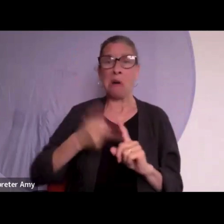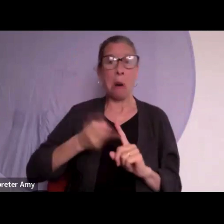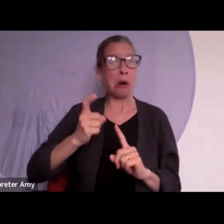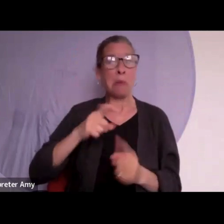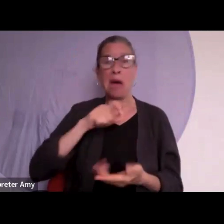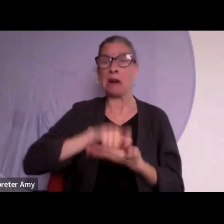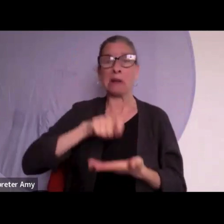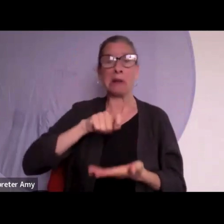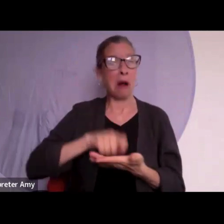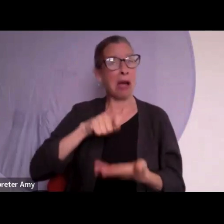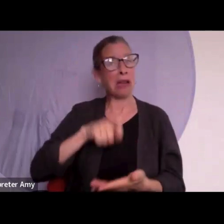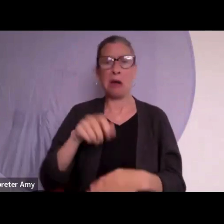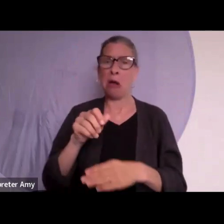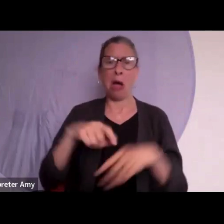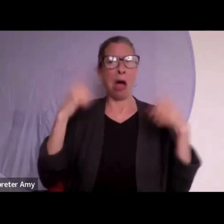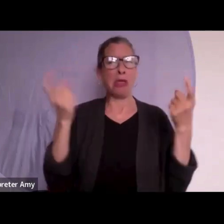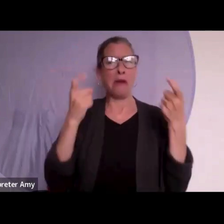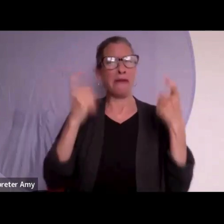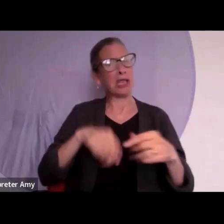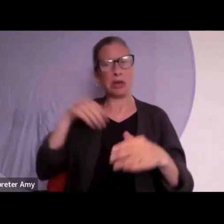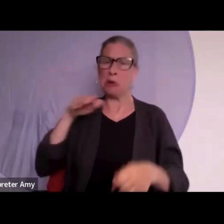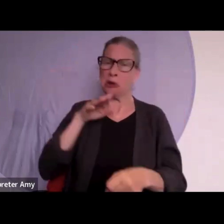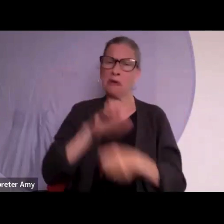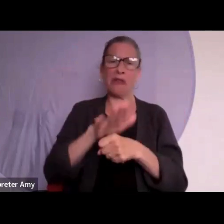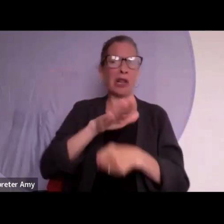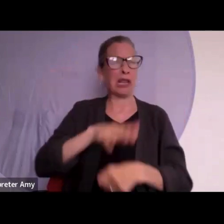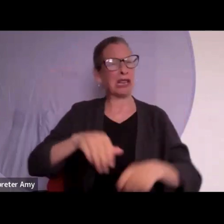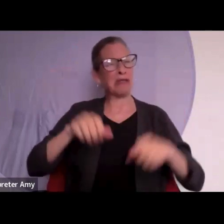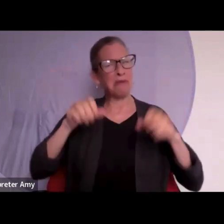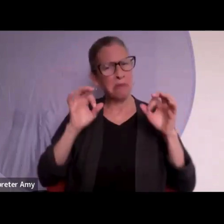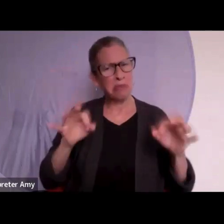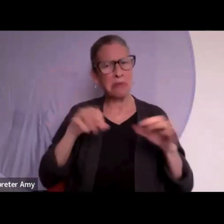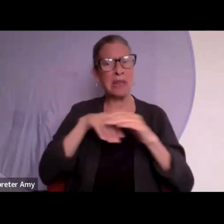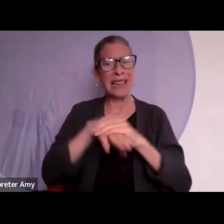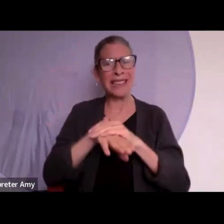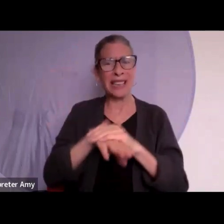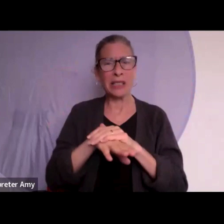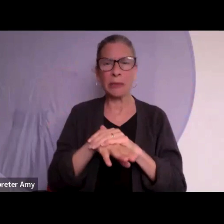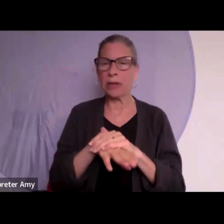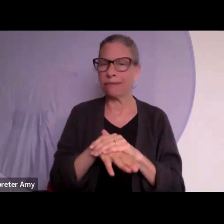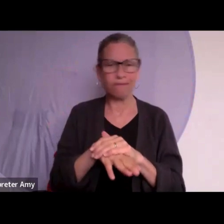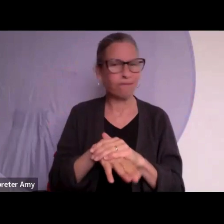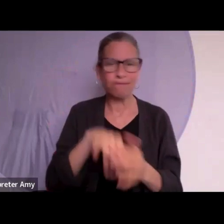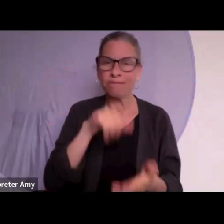the festival is fully accessible. I don't think there's such a thing as fully accessible, we're always